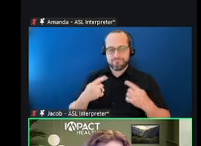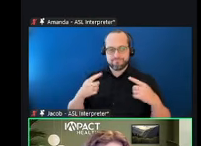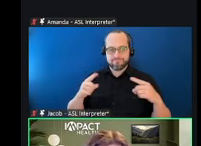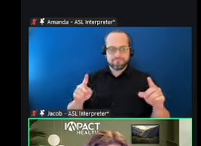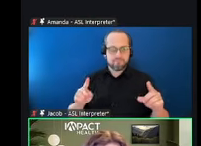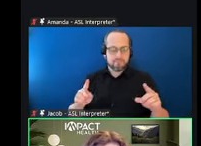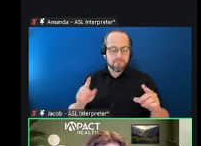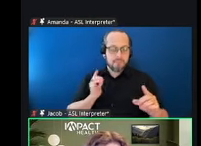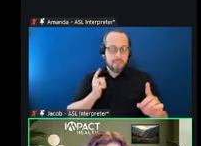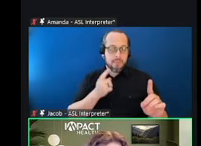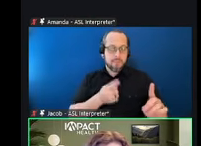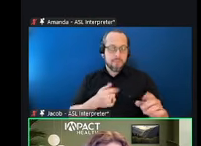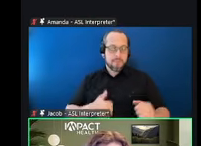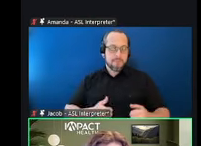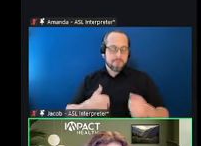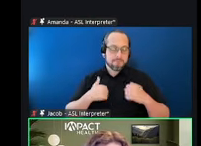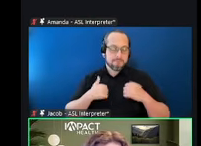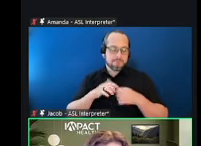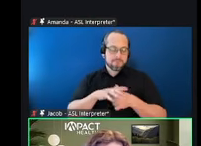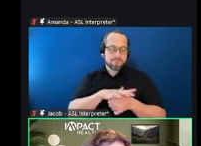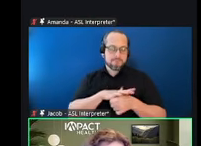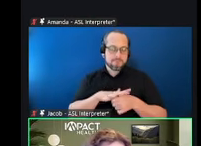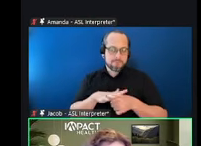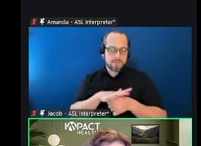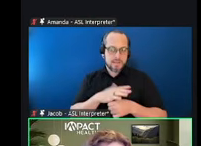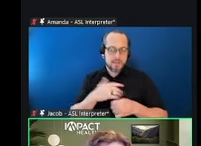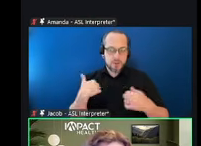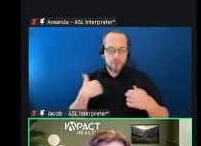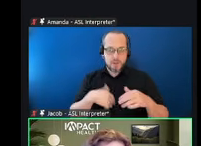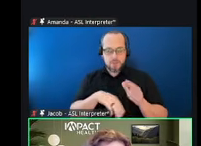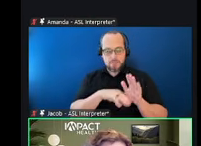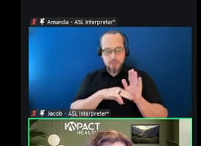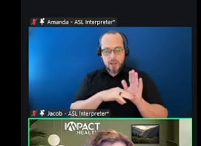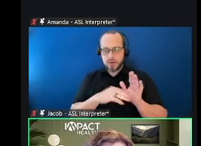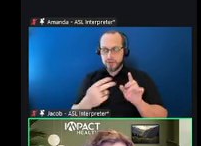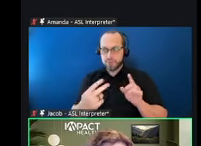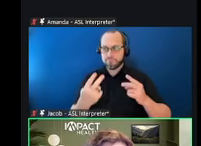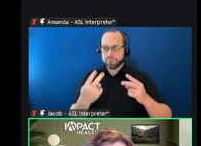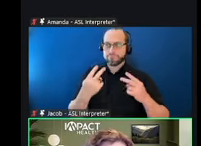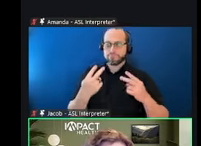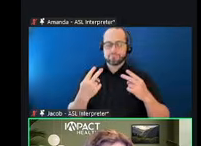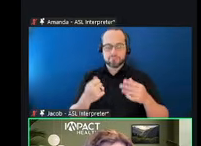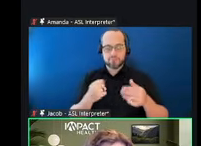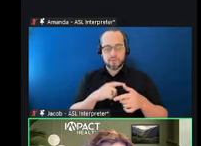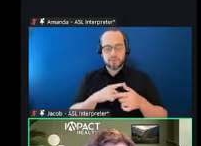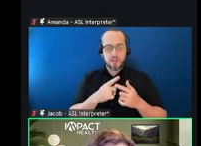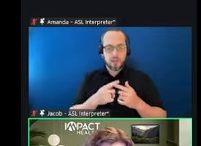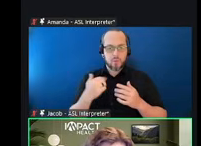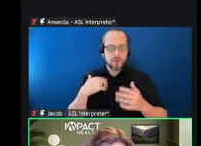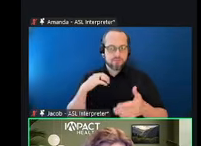live in a region where we are a model for thriving fully engaged communities where all people live